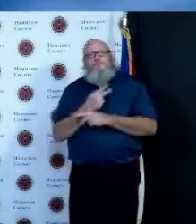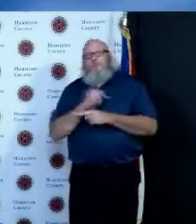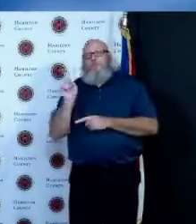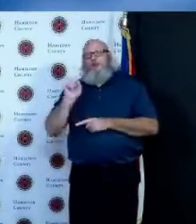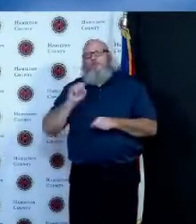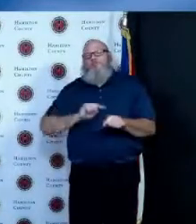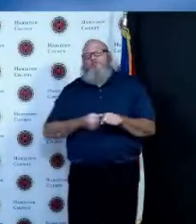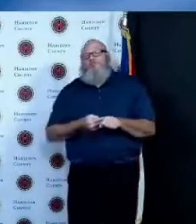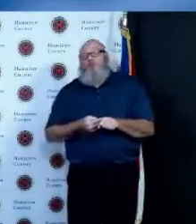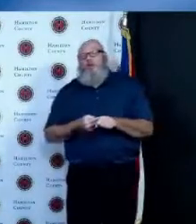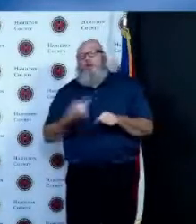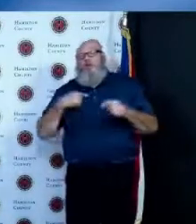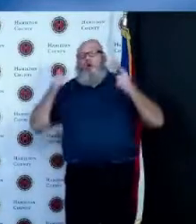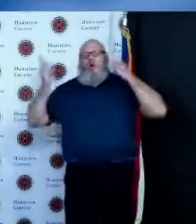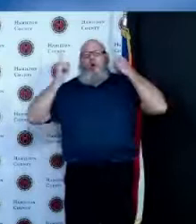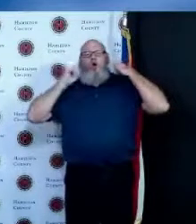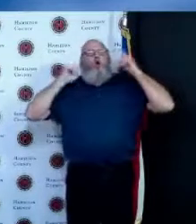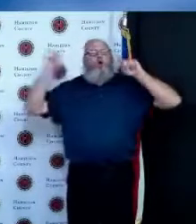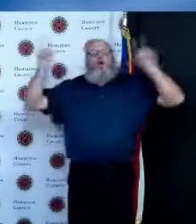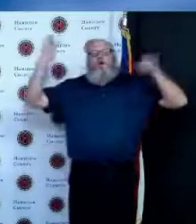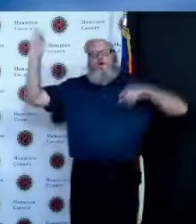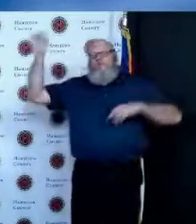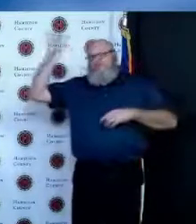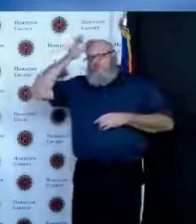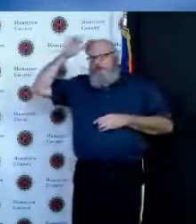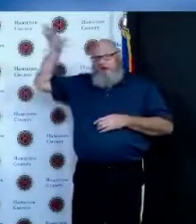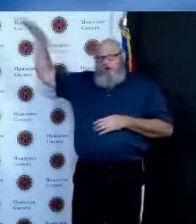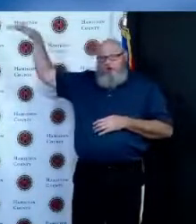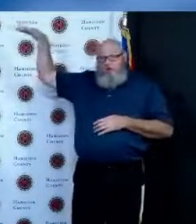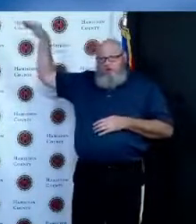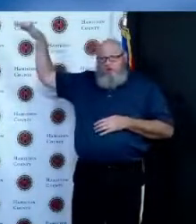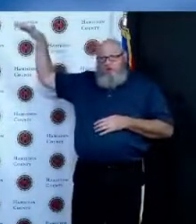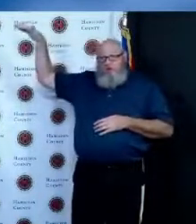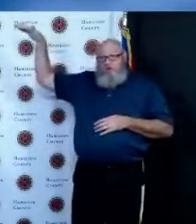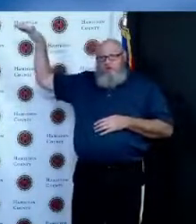that they're going to be you know injecting massive amounts of dosages